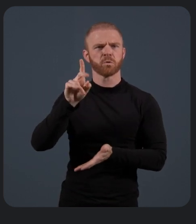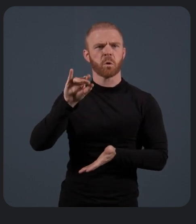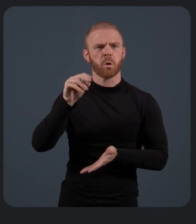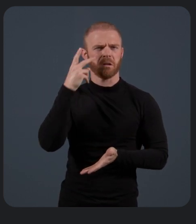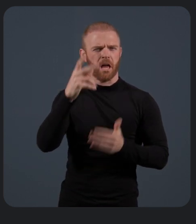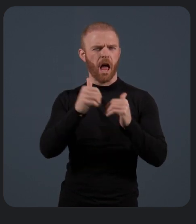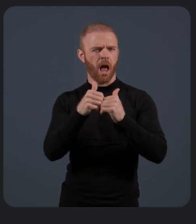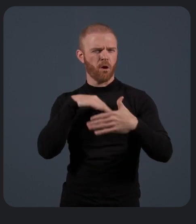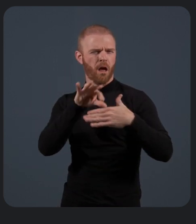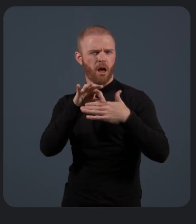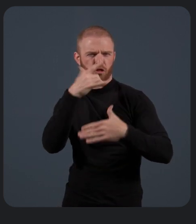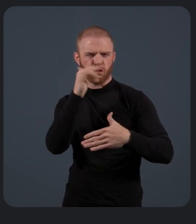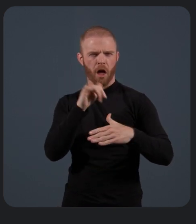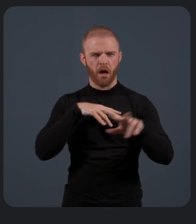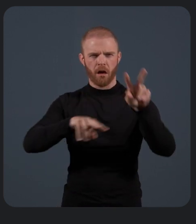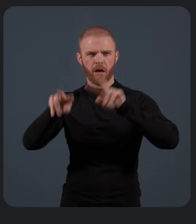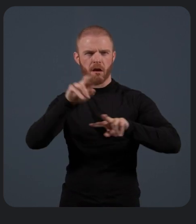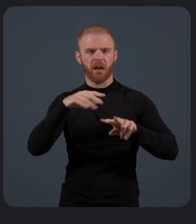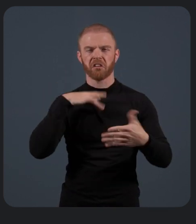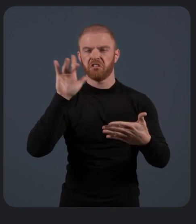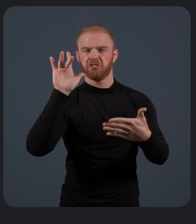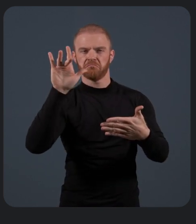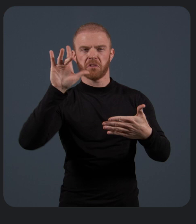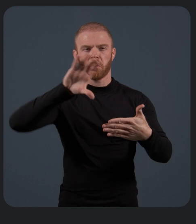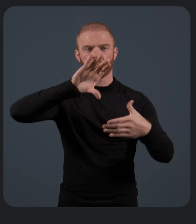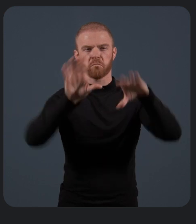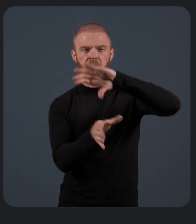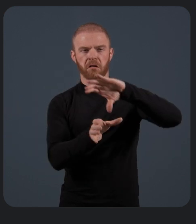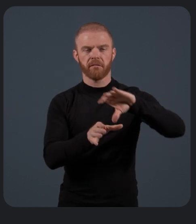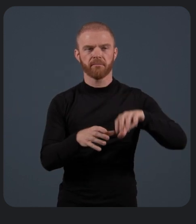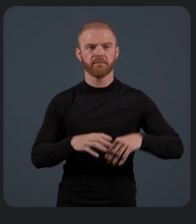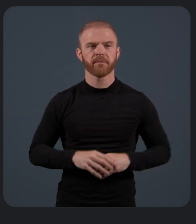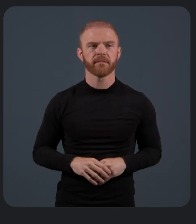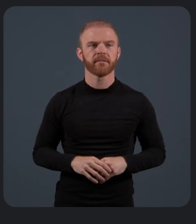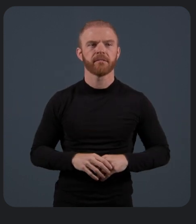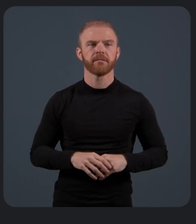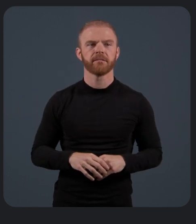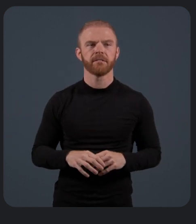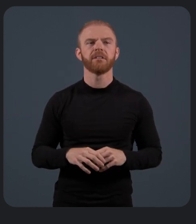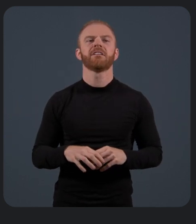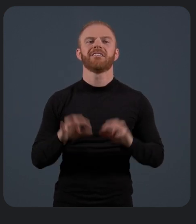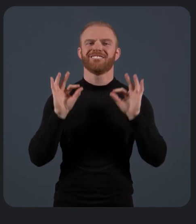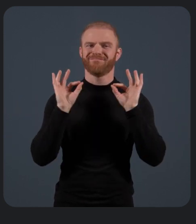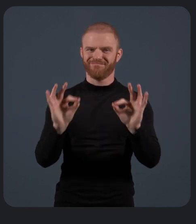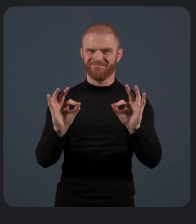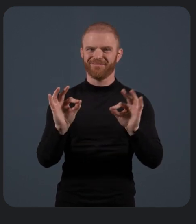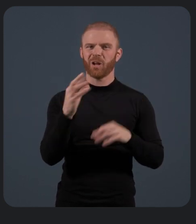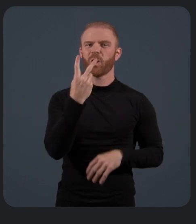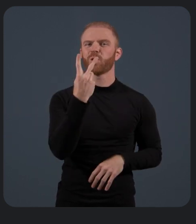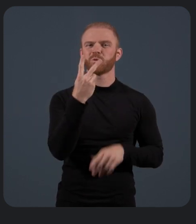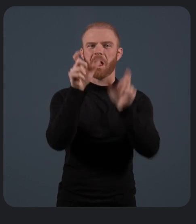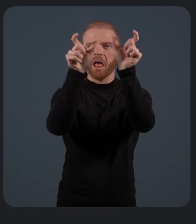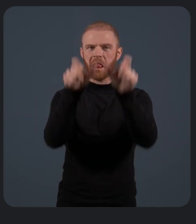So let's click on this rotate button. All right, two columns of content in portrait,